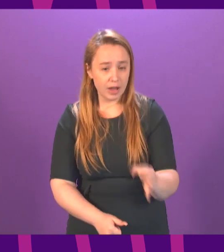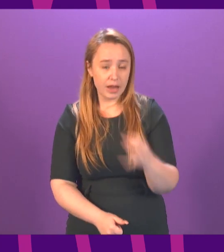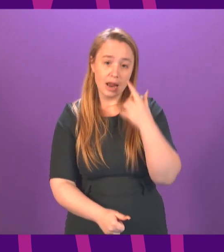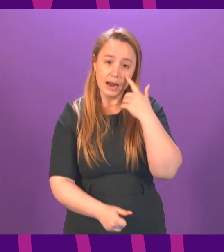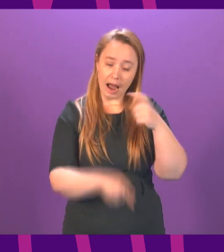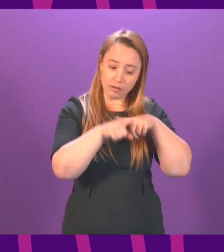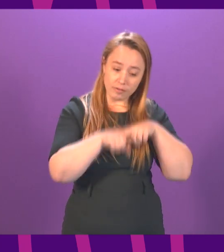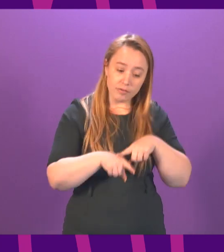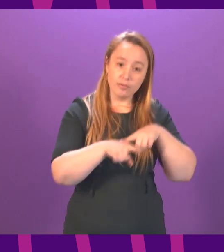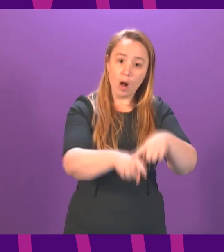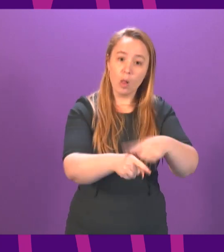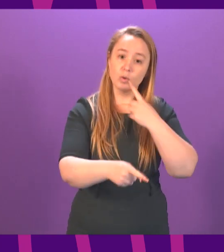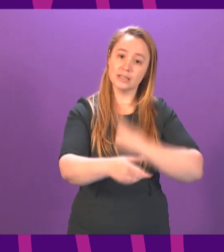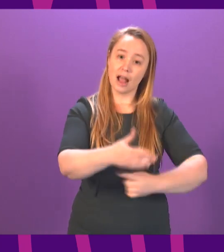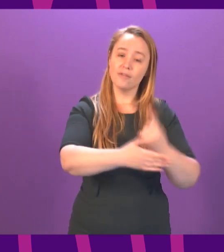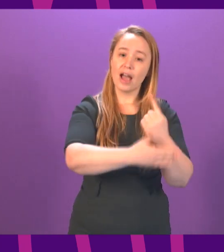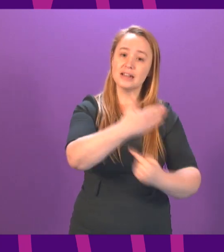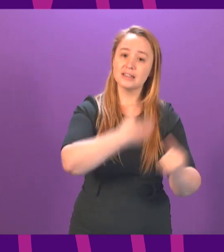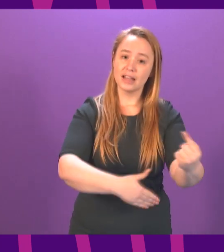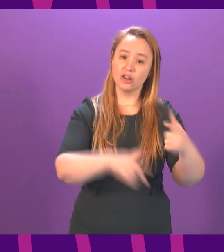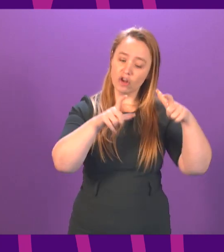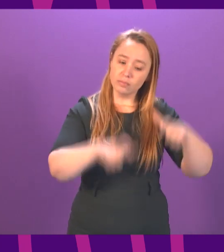self-isolation rules. Will the First Minister tell us the equivalent figure for Scotland? The First Minister: